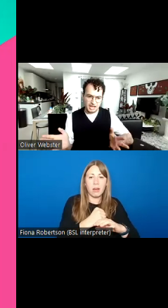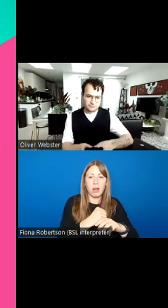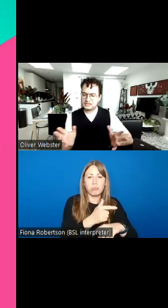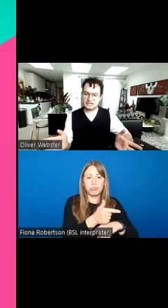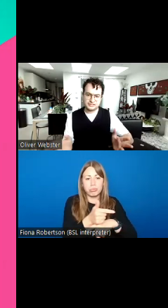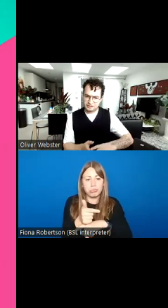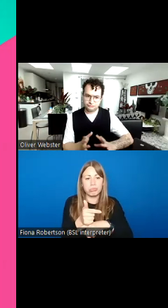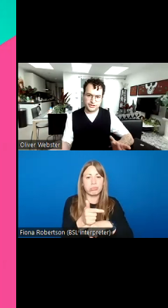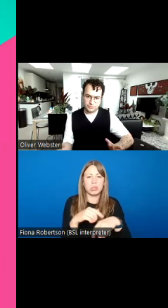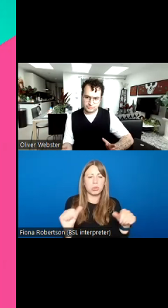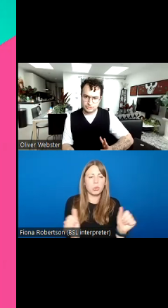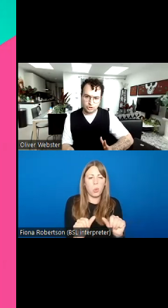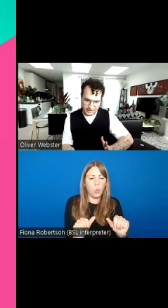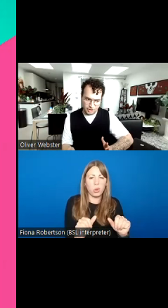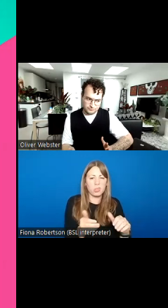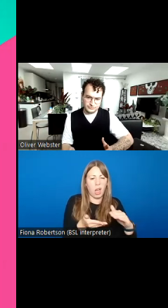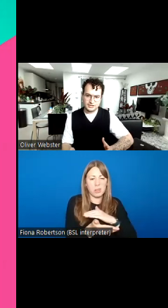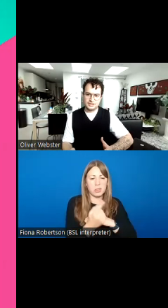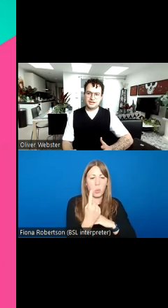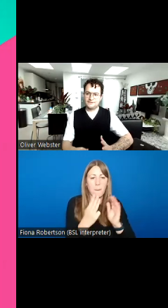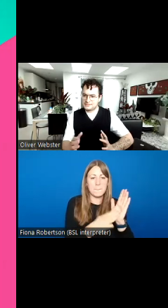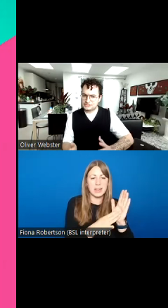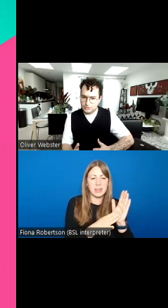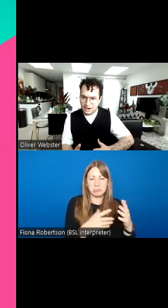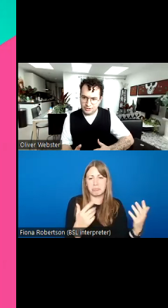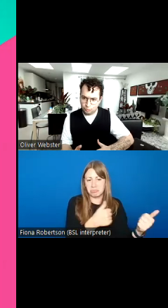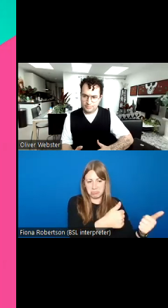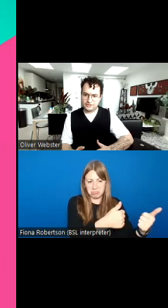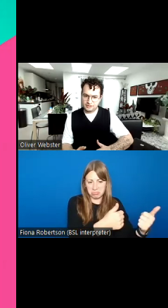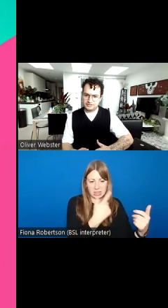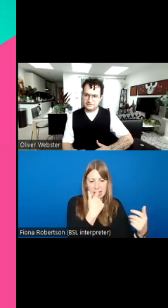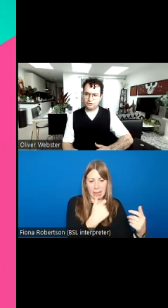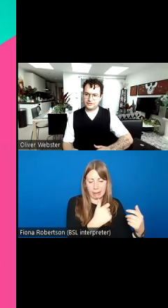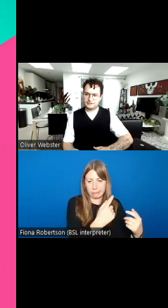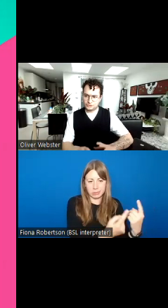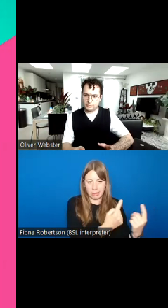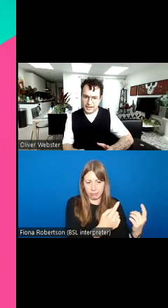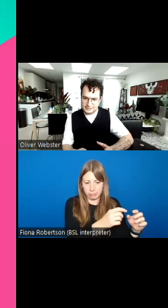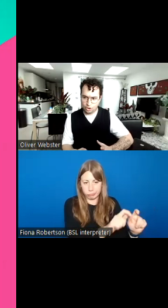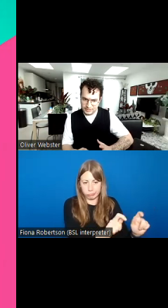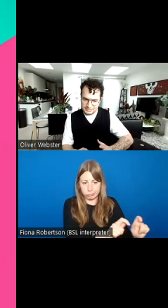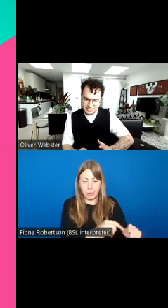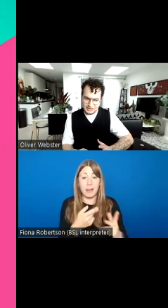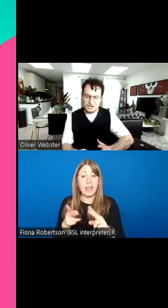yes, easy enough for anyone to knock that out. If it's a two-hour webinar involving complicated topics,